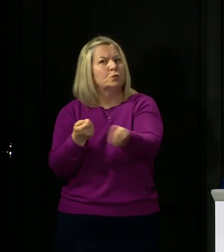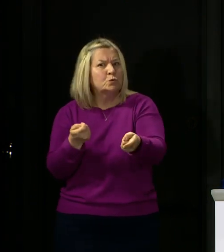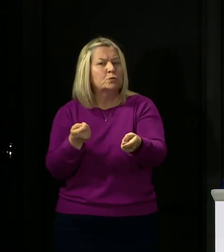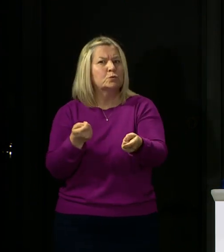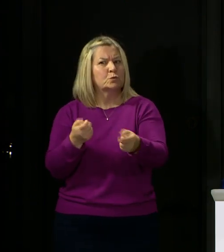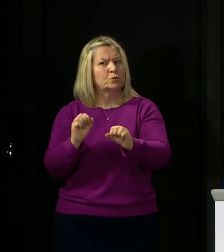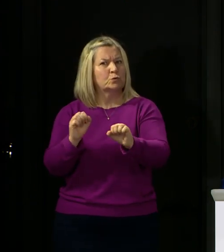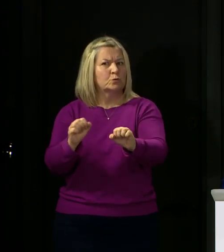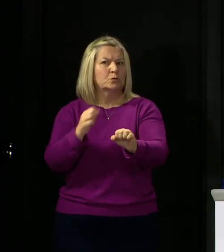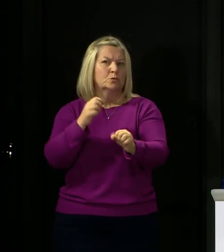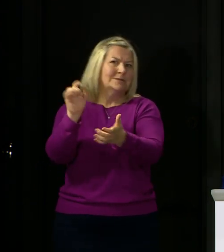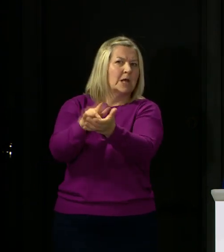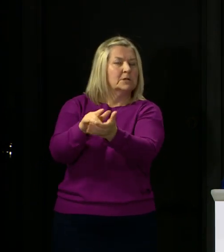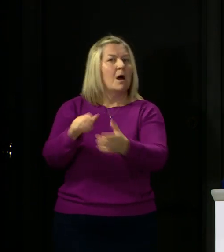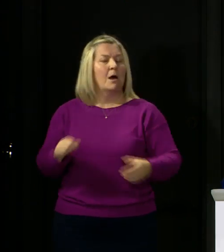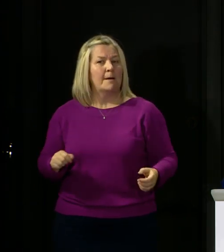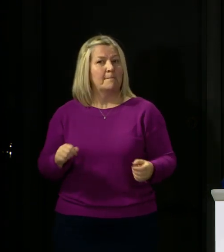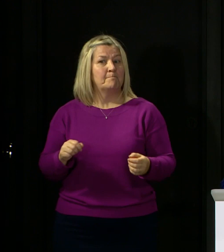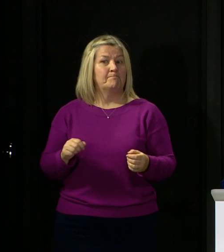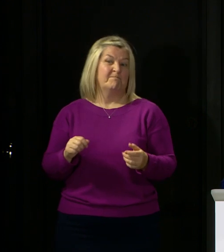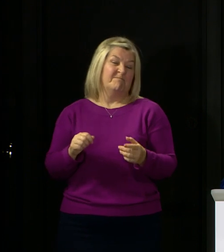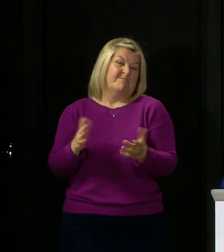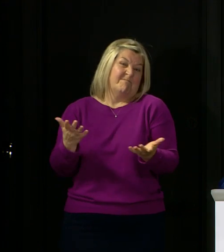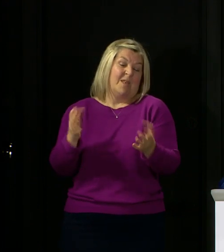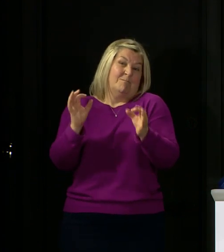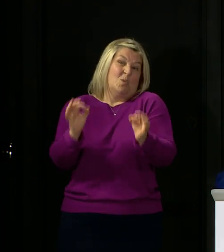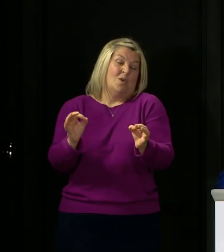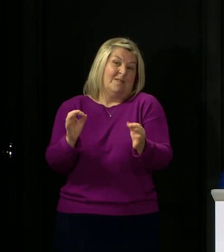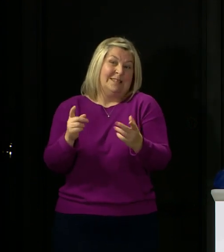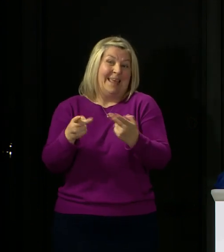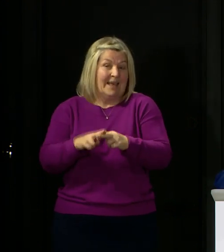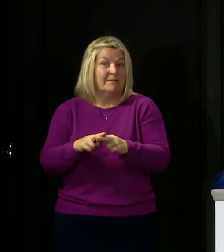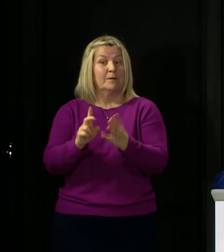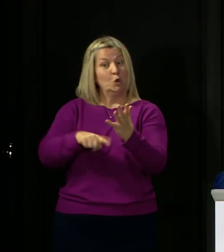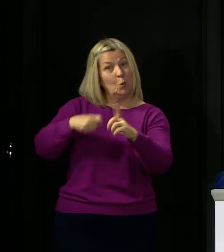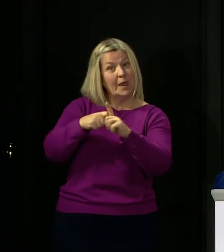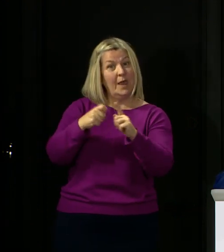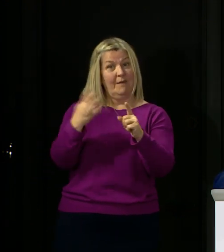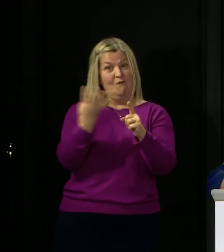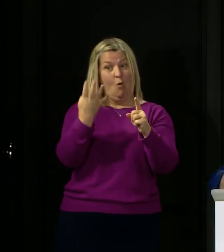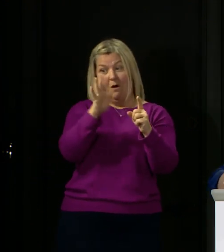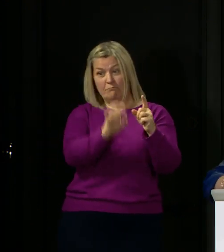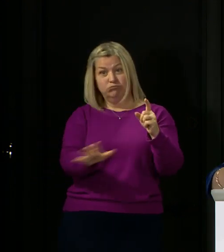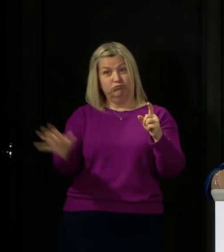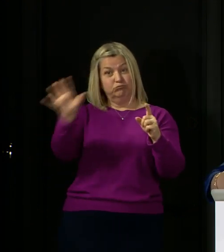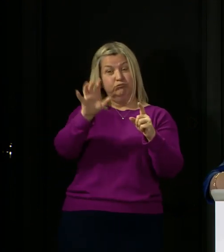I do think, ideally, it would be good if the whole UK had the same system of phasing, maybe